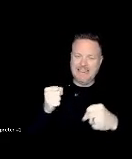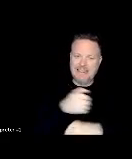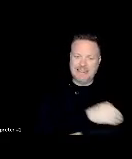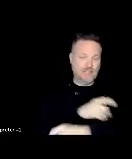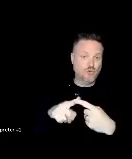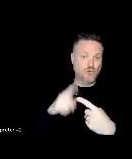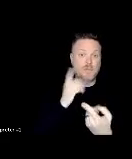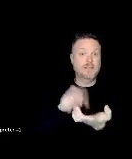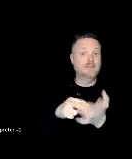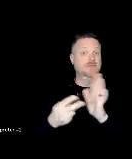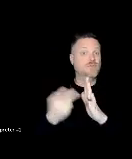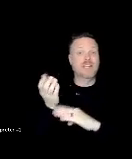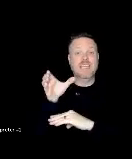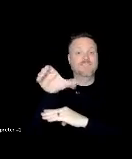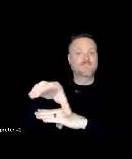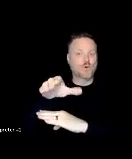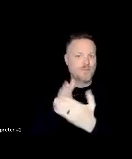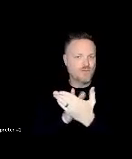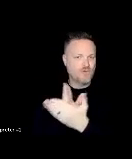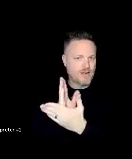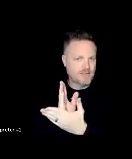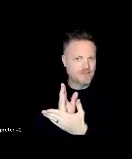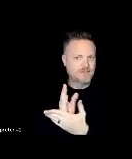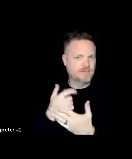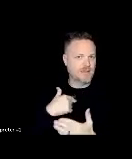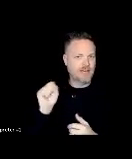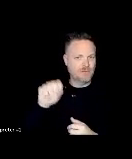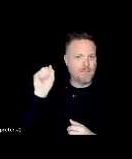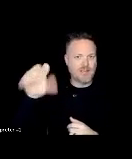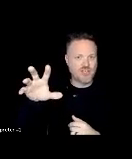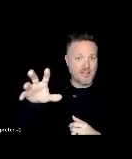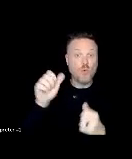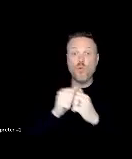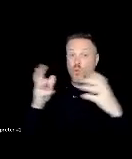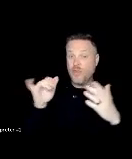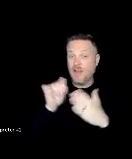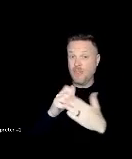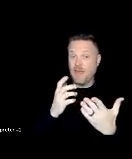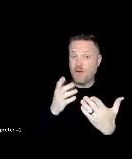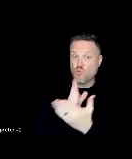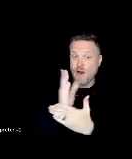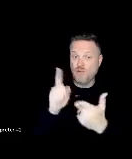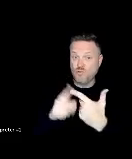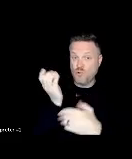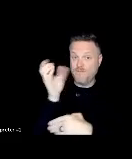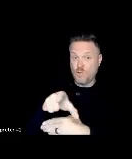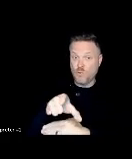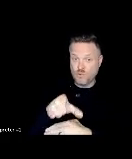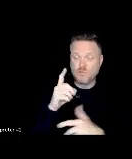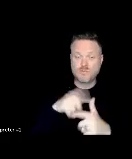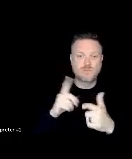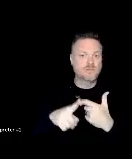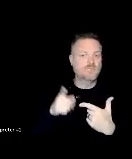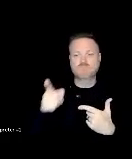rights. I would postulate that without that enforcement right, then it will not be effective.